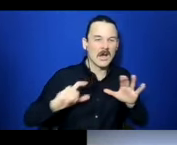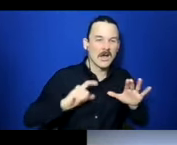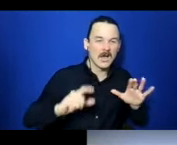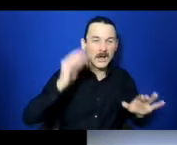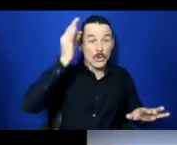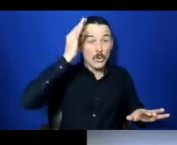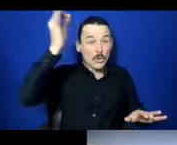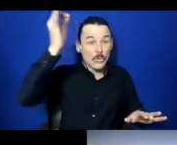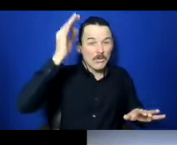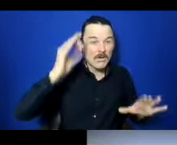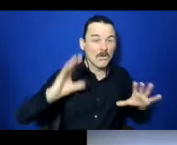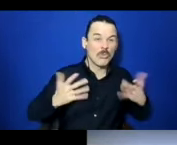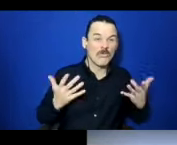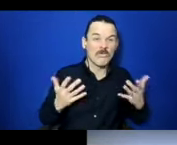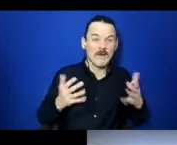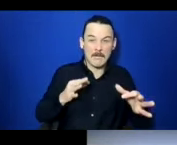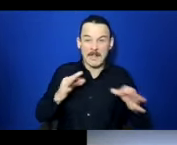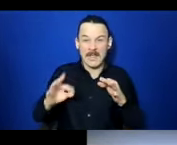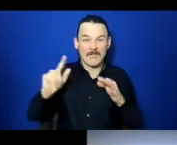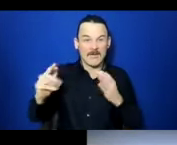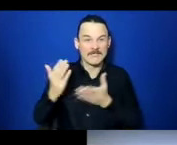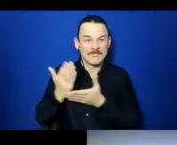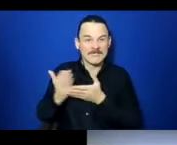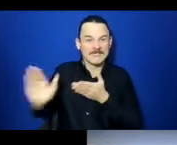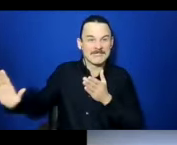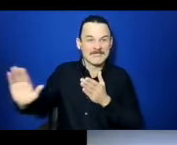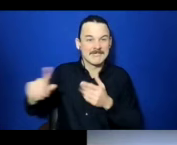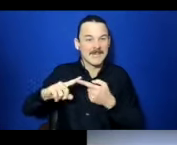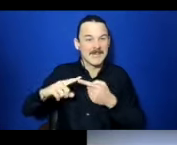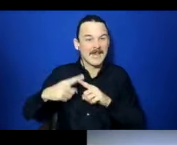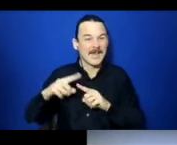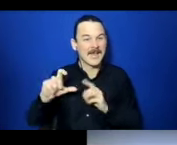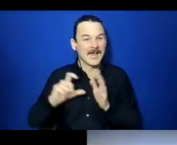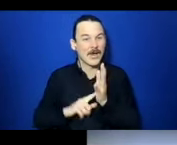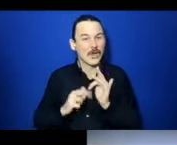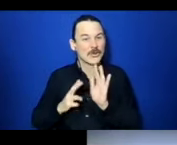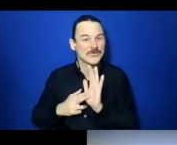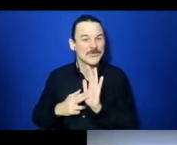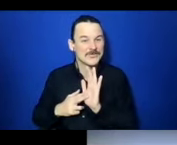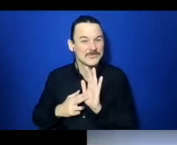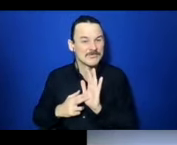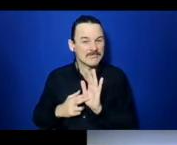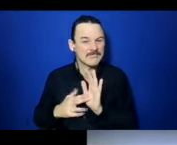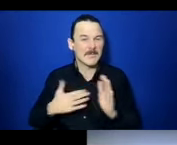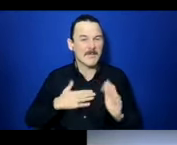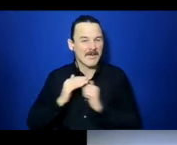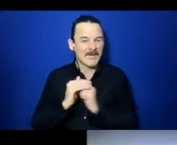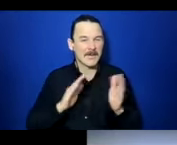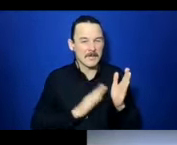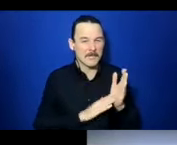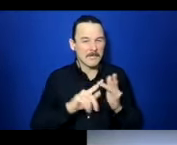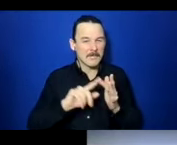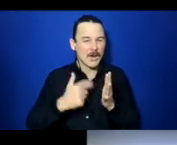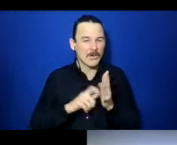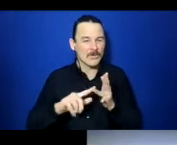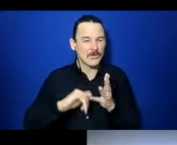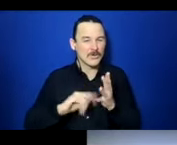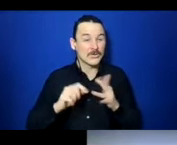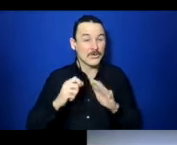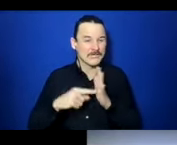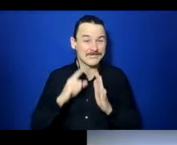by a friend at Microsoft. You know if we're not consistently looking at these issues to create